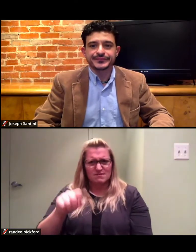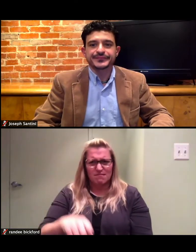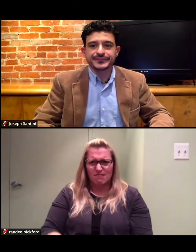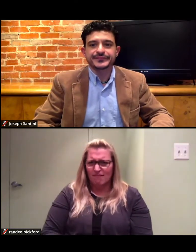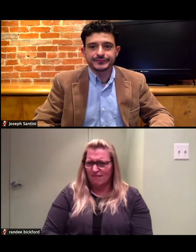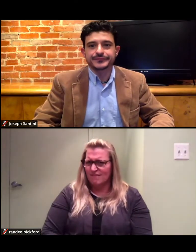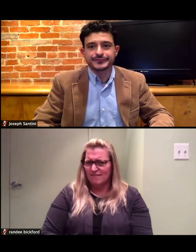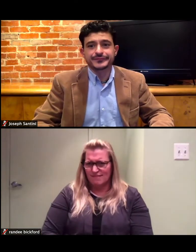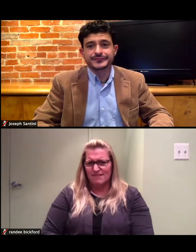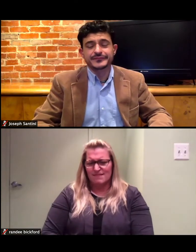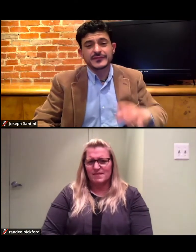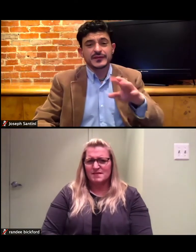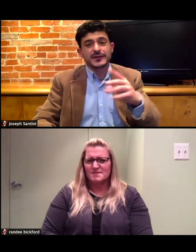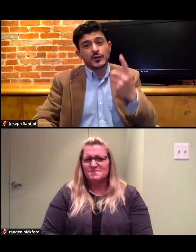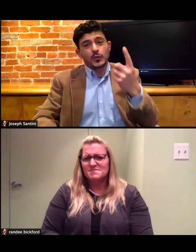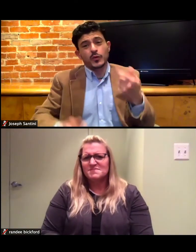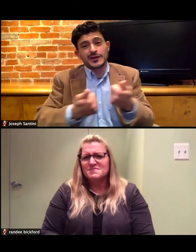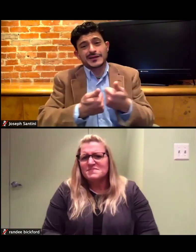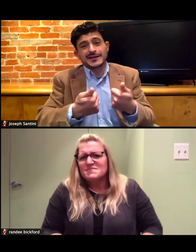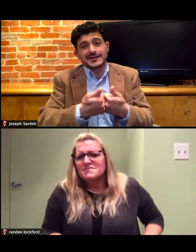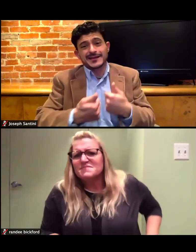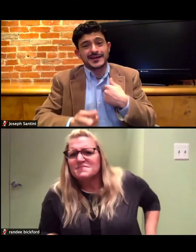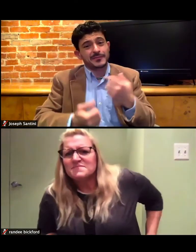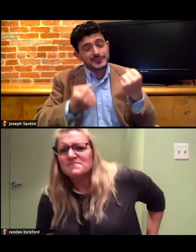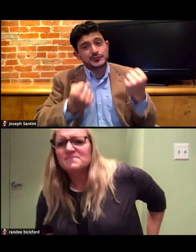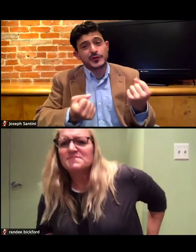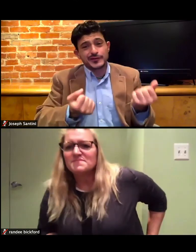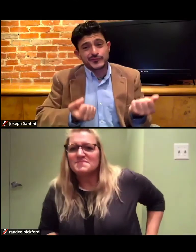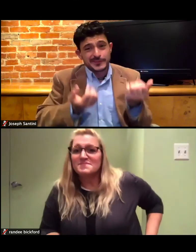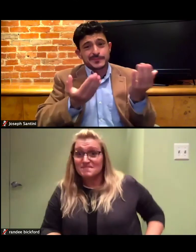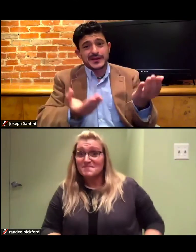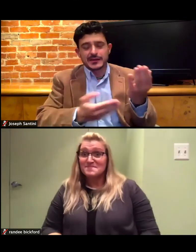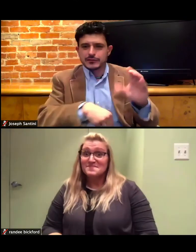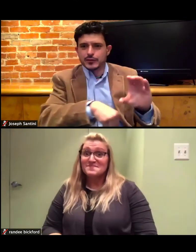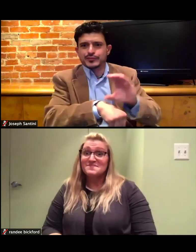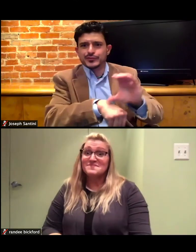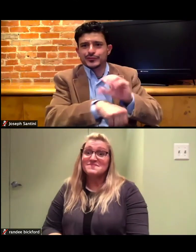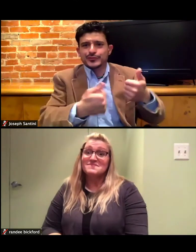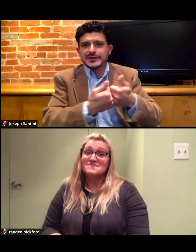But I'd rather... Apps are fine and they're great. But in the classroom I use more real life application.